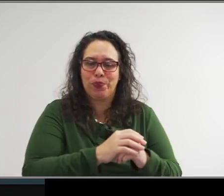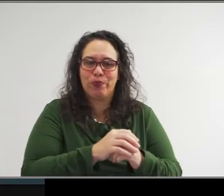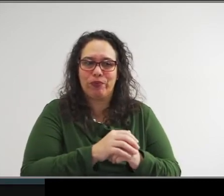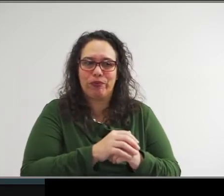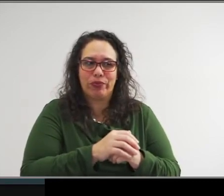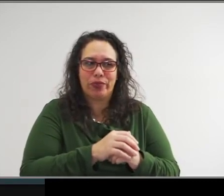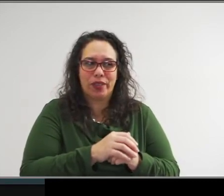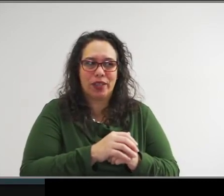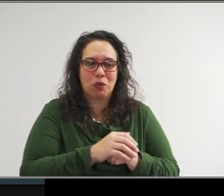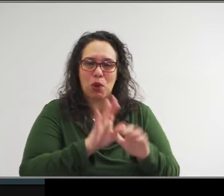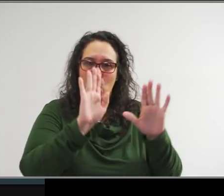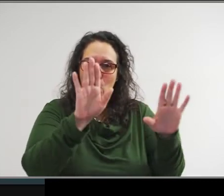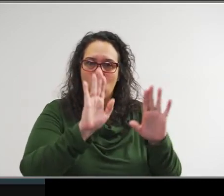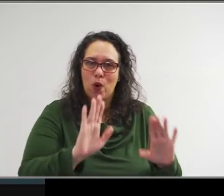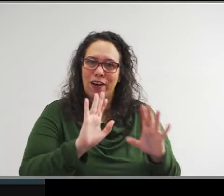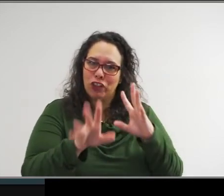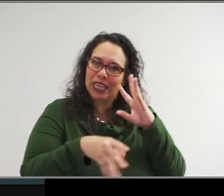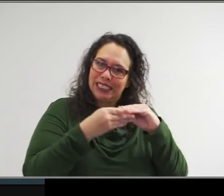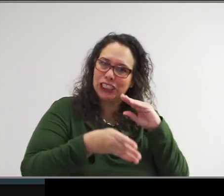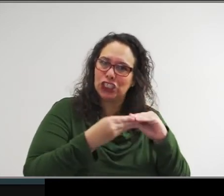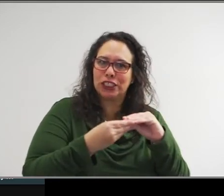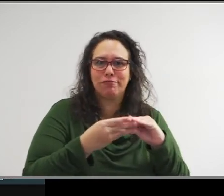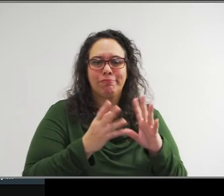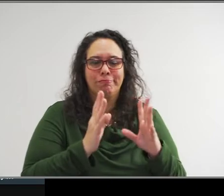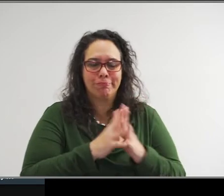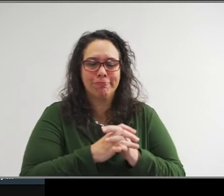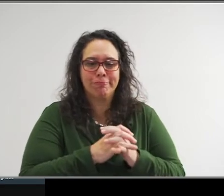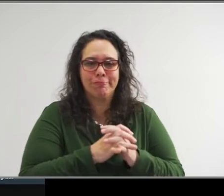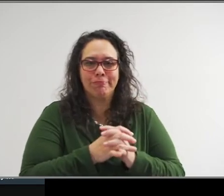I'm sure you will be wonderful additions. Any further discussion?